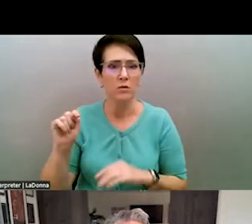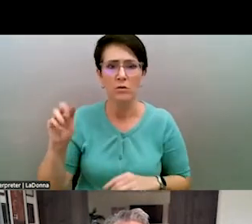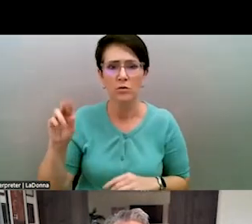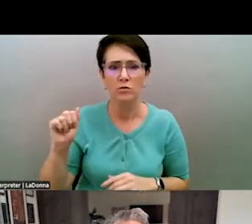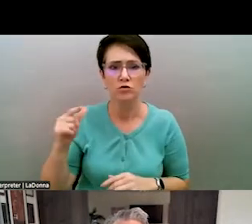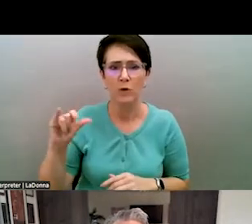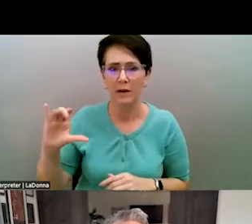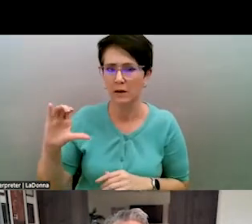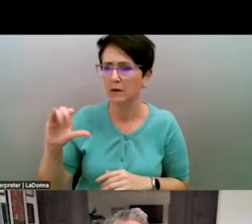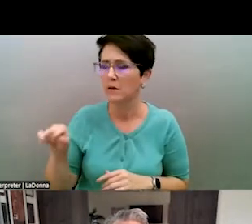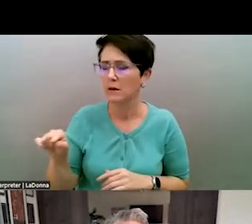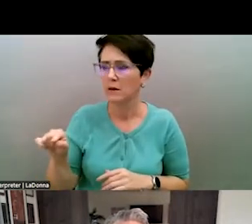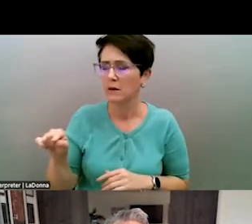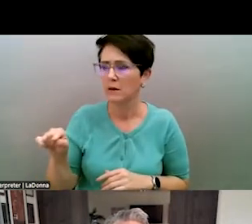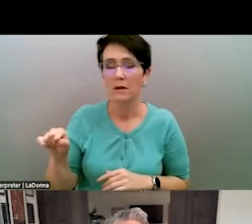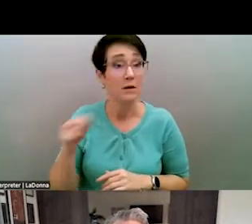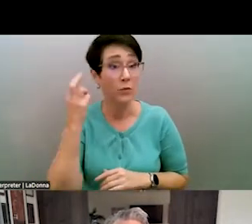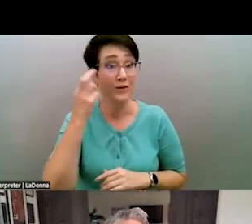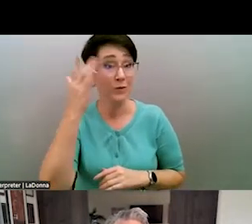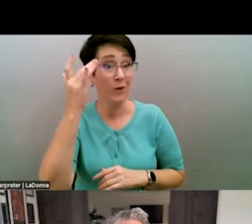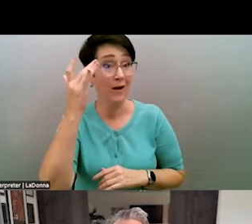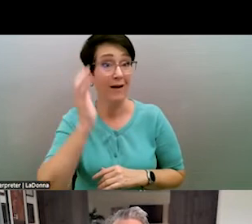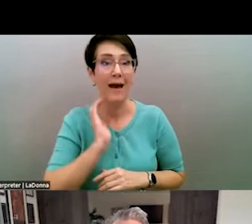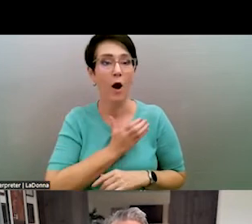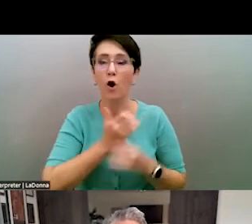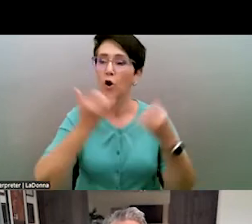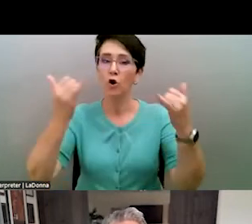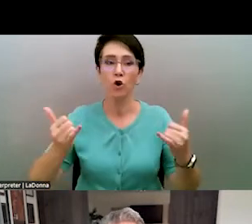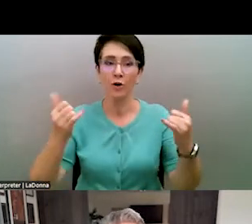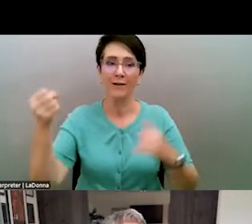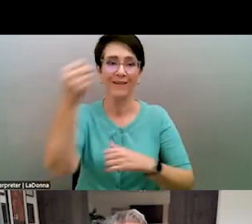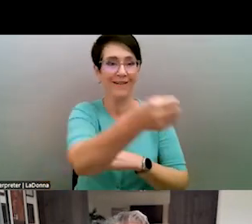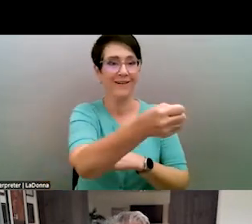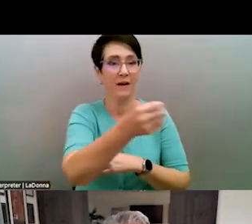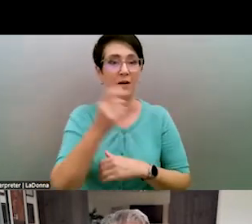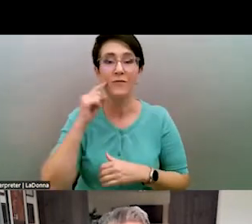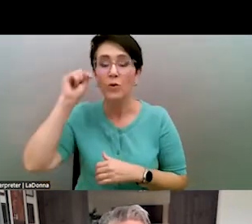WHY IS OUR, OUR CURRENT PLACES WE PUT ADOLESCENTS. AND, JUST TO ADULTS DEGREE,